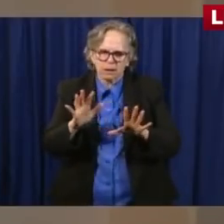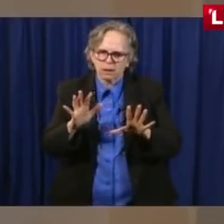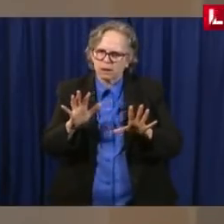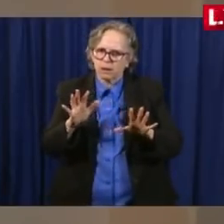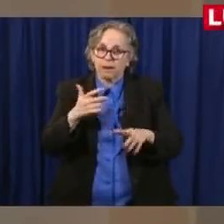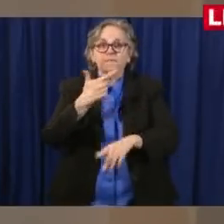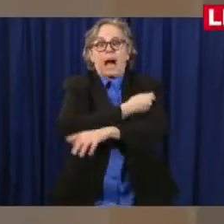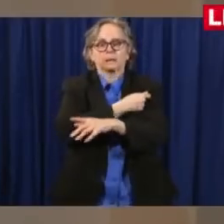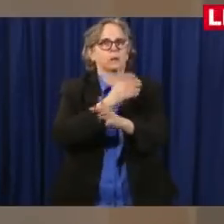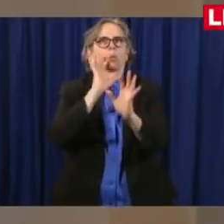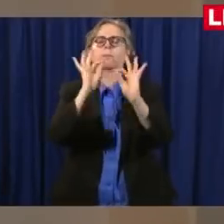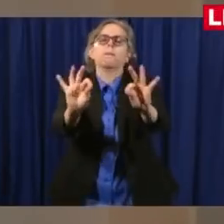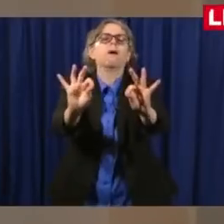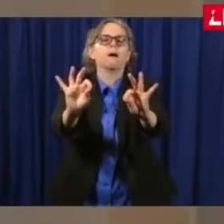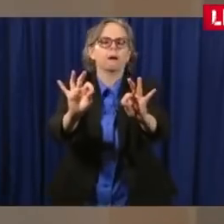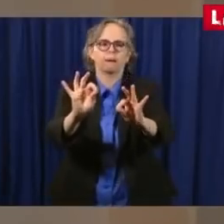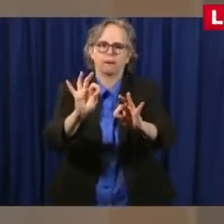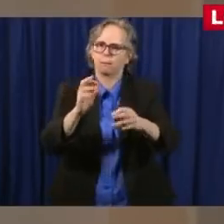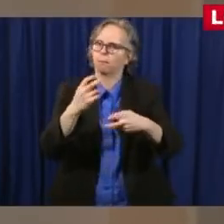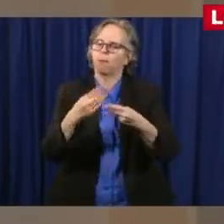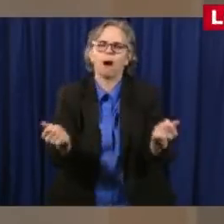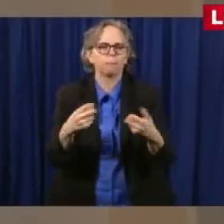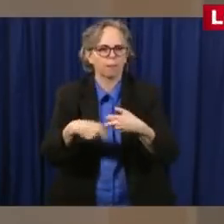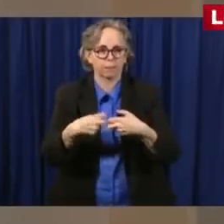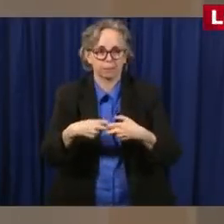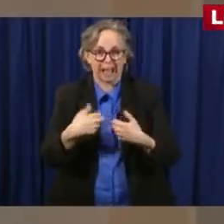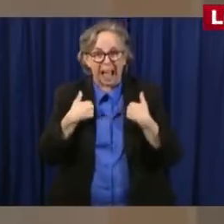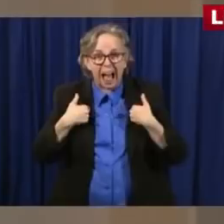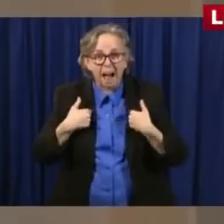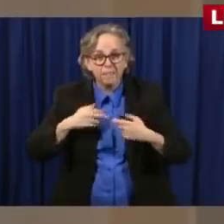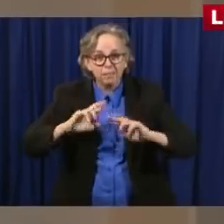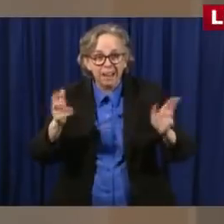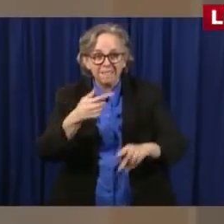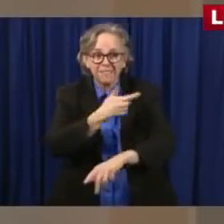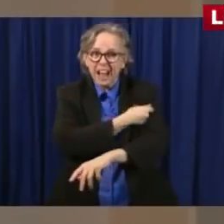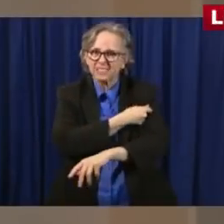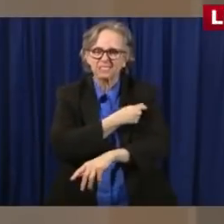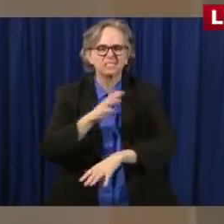EMERGE FROM THE FIRST SURGE WE DO NOT CREATE A SECOND SURGE.